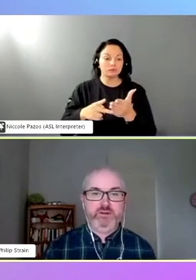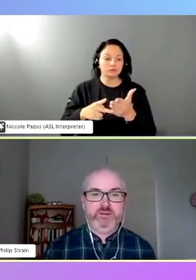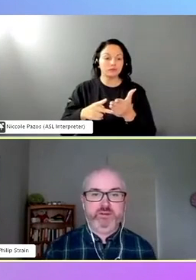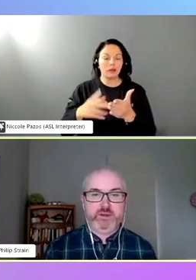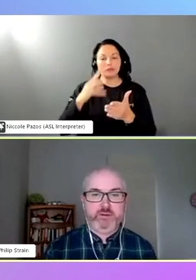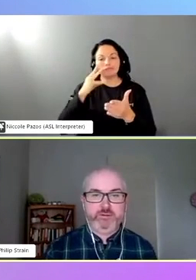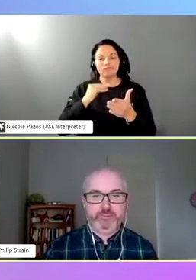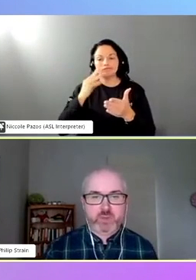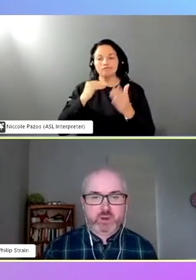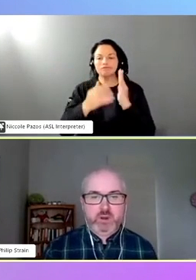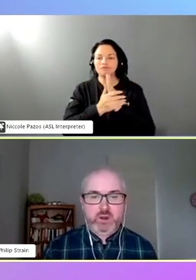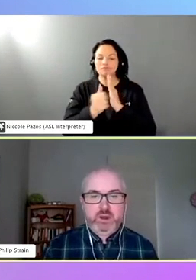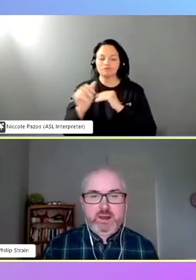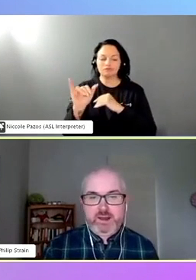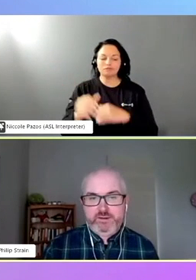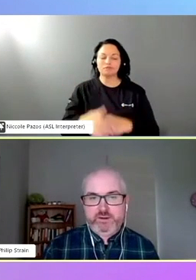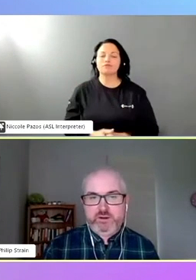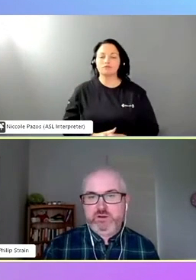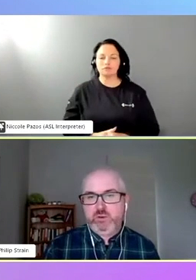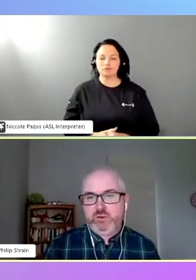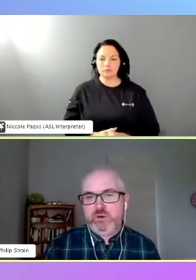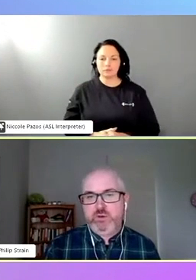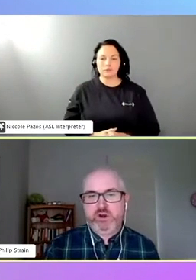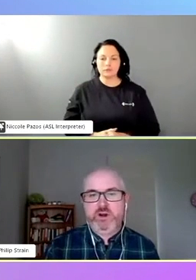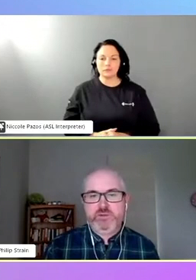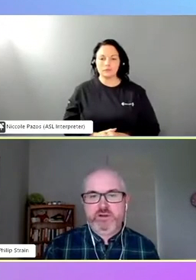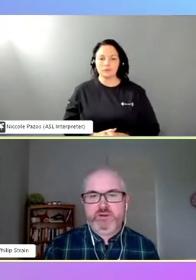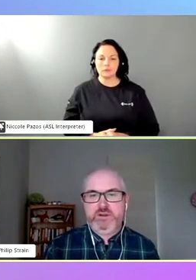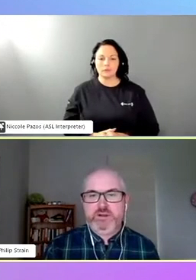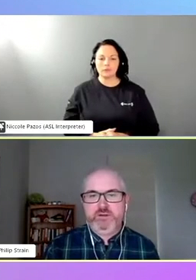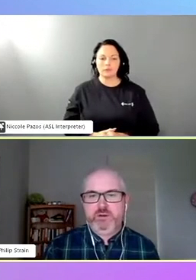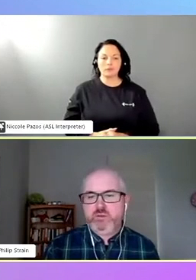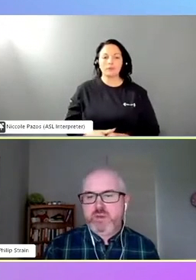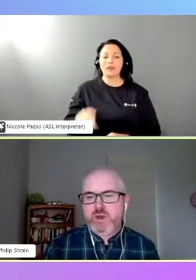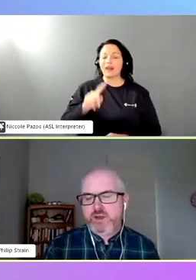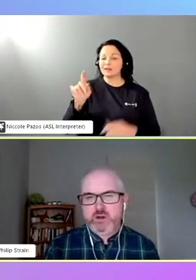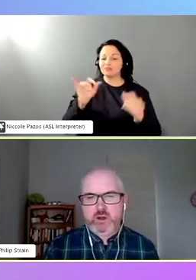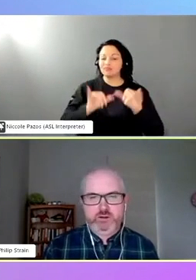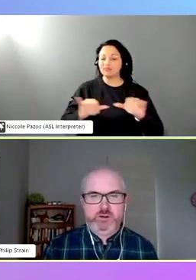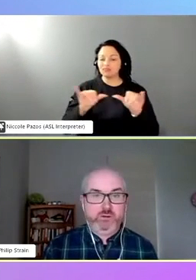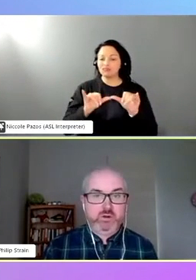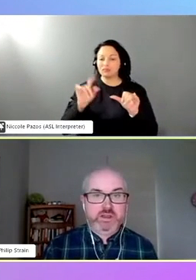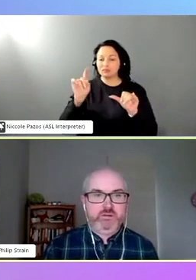More the direction of the two objects diverges with respect to the desired one,